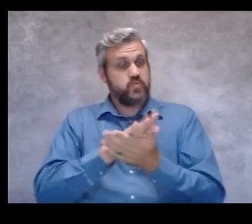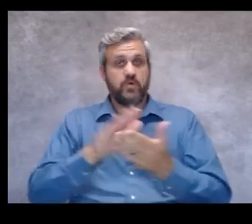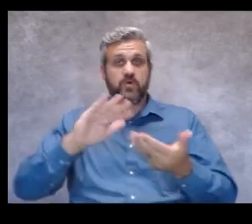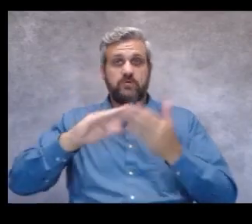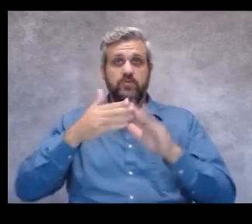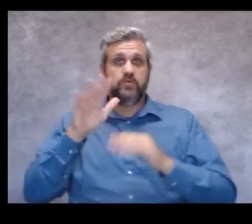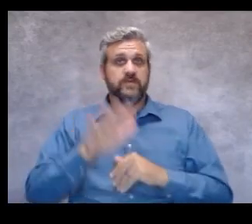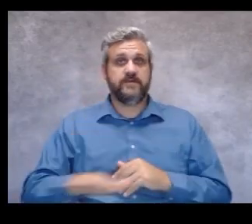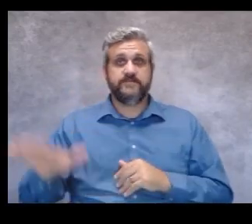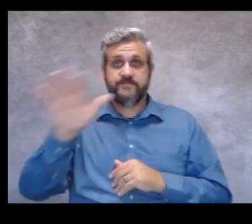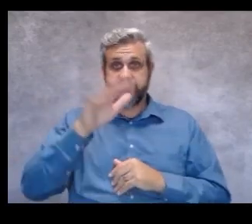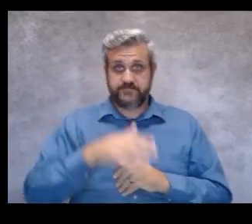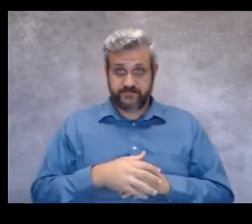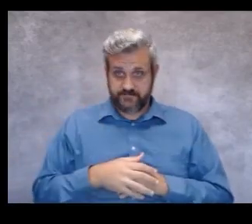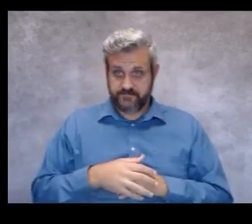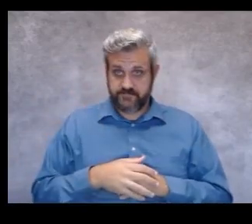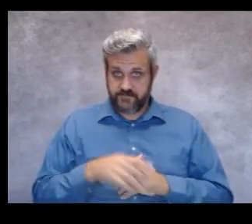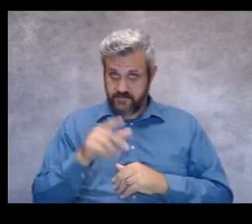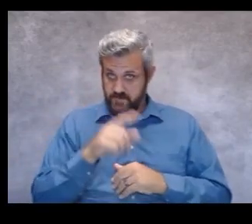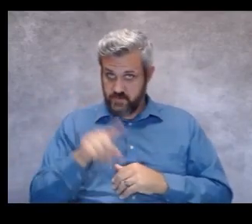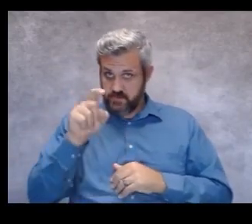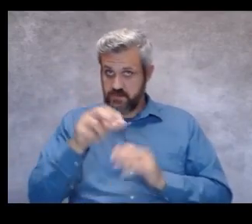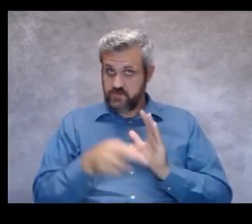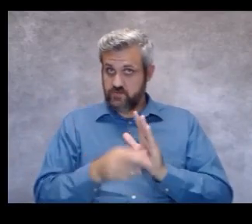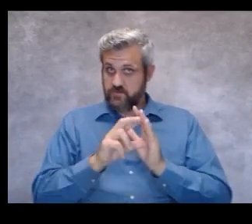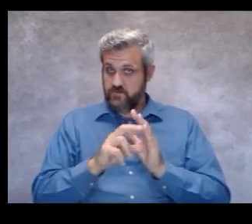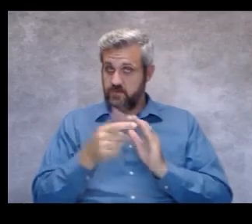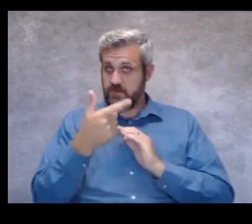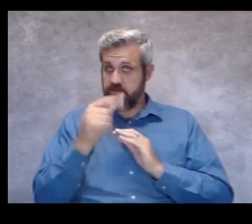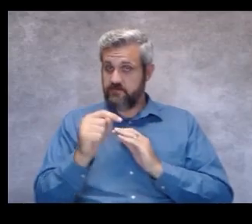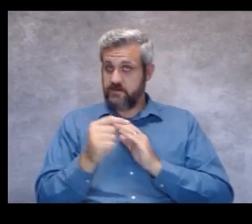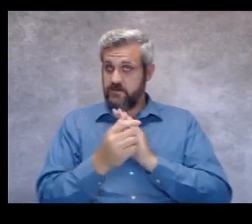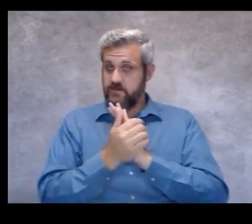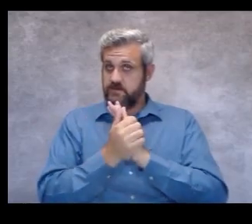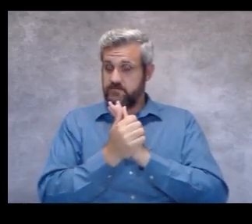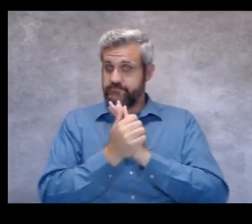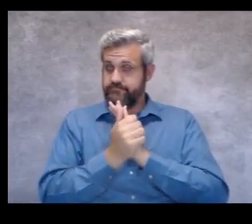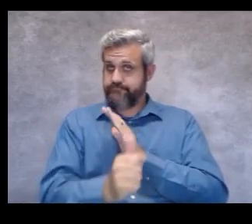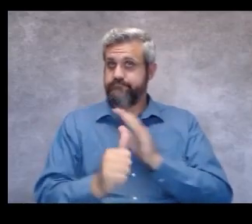community. Do you need to review the gifted category criteria since it is the